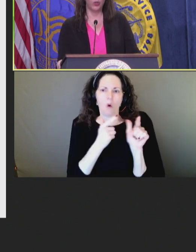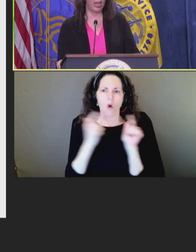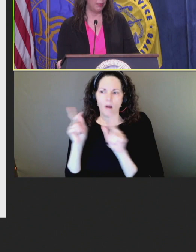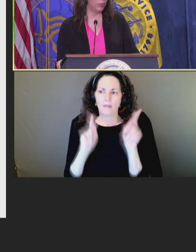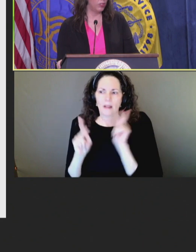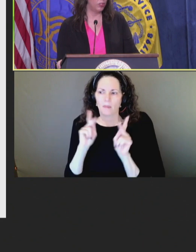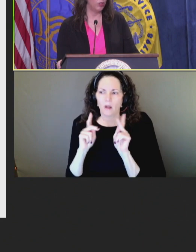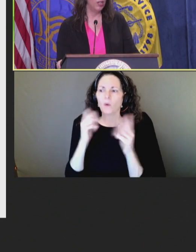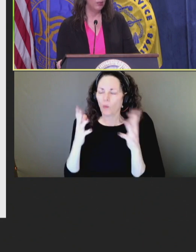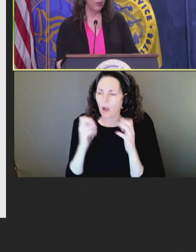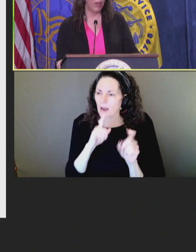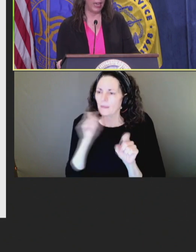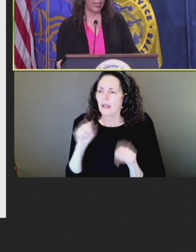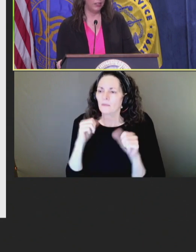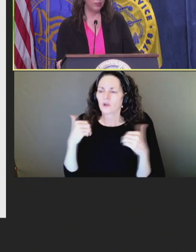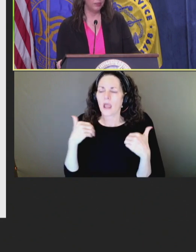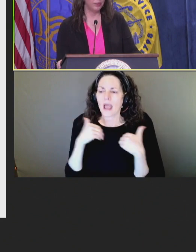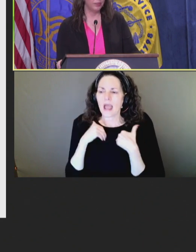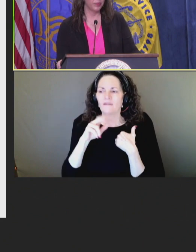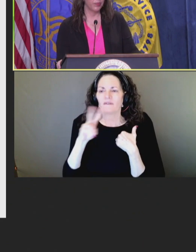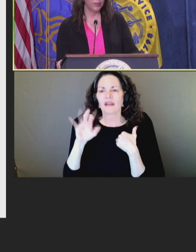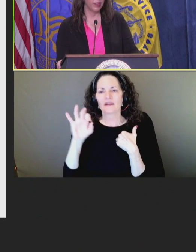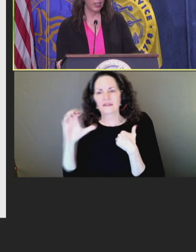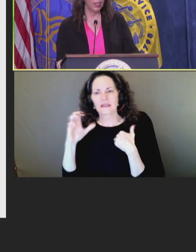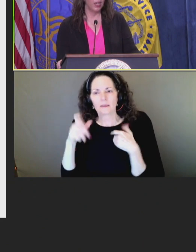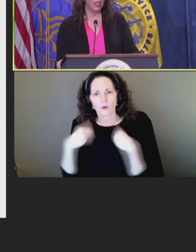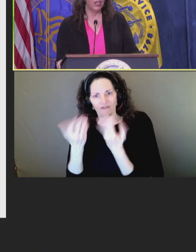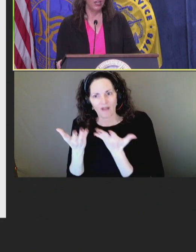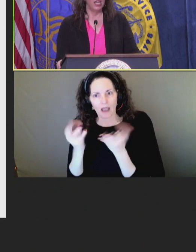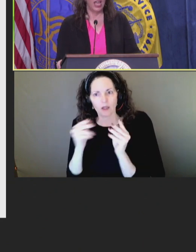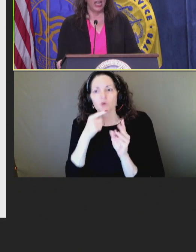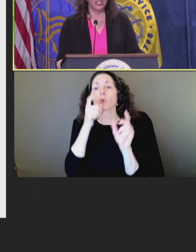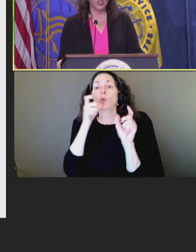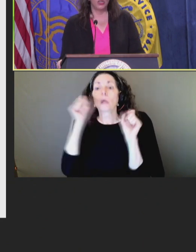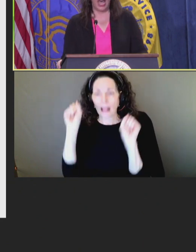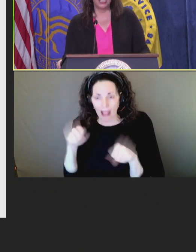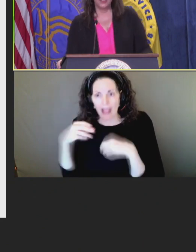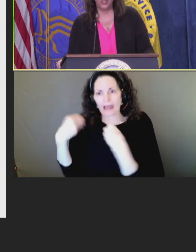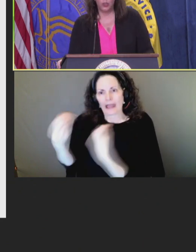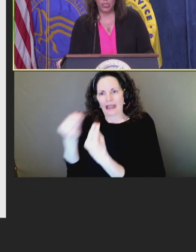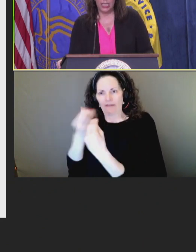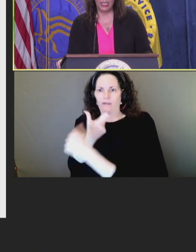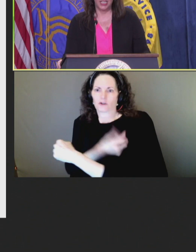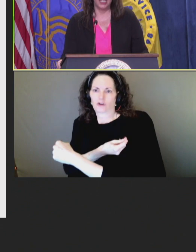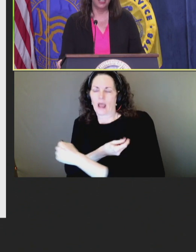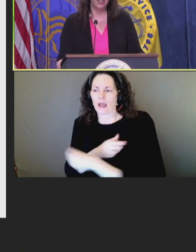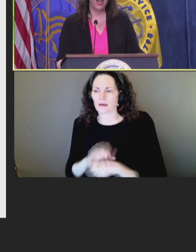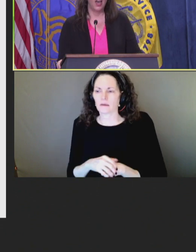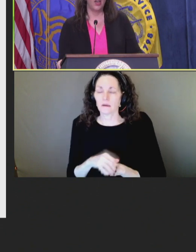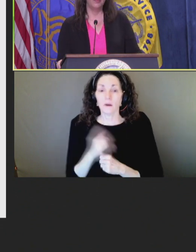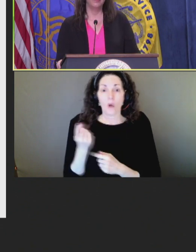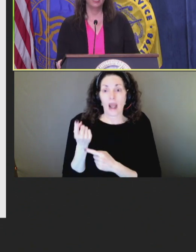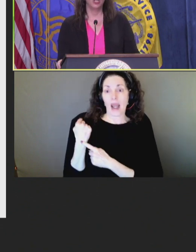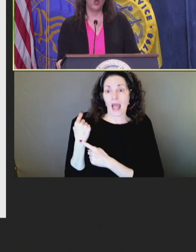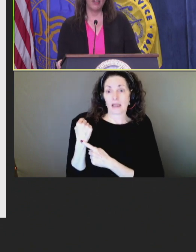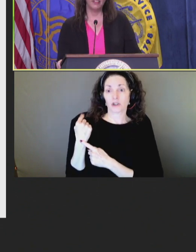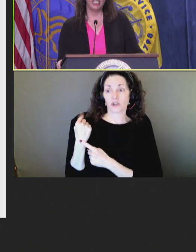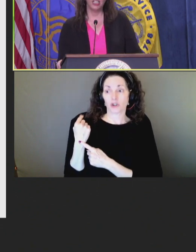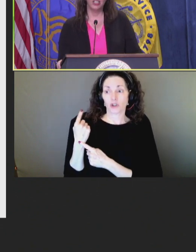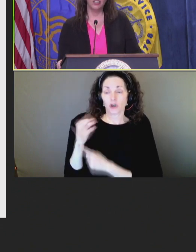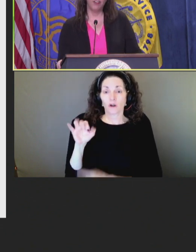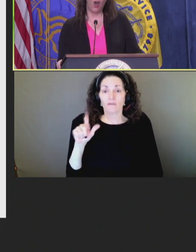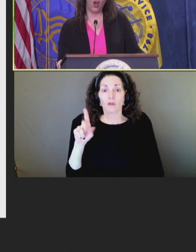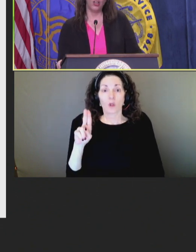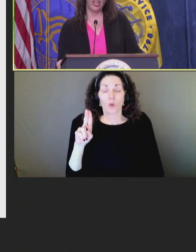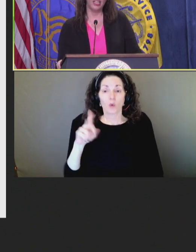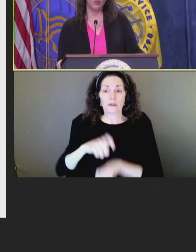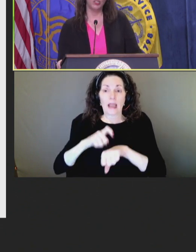able to provide it. And so, last flu season -- you know, every year in the fall, I think we're used